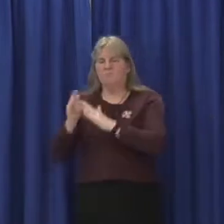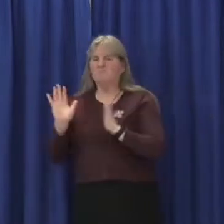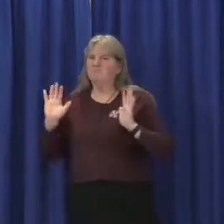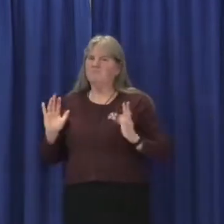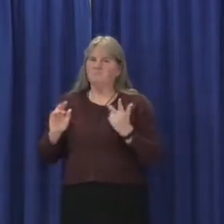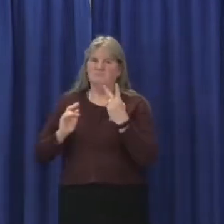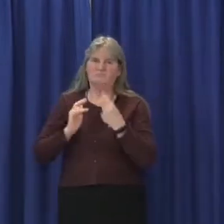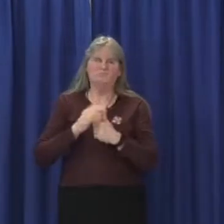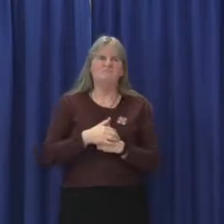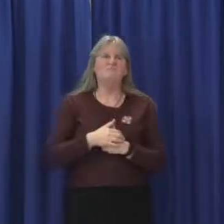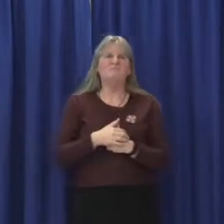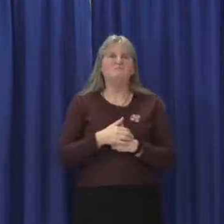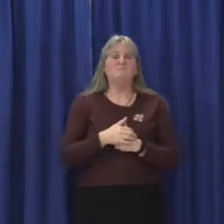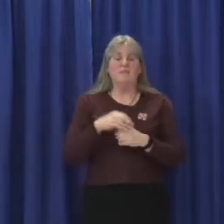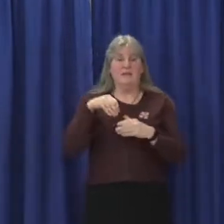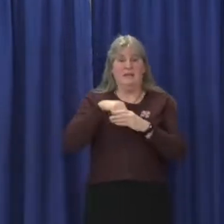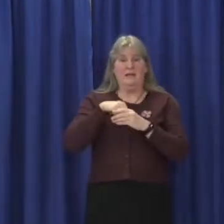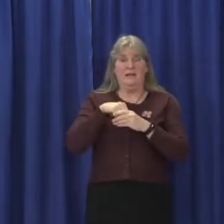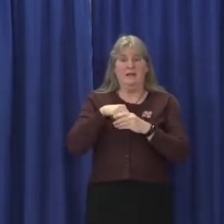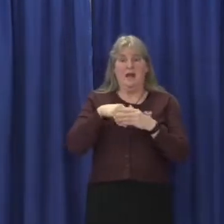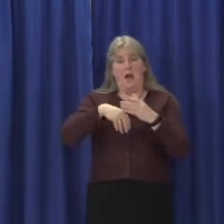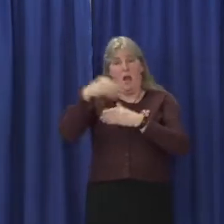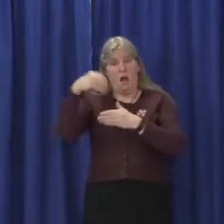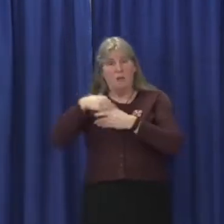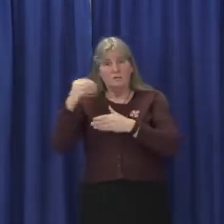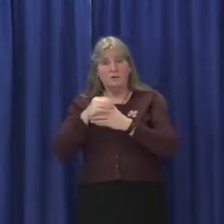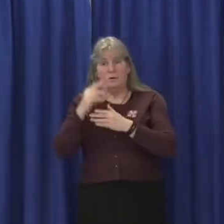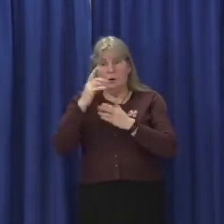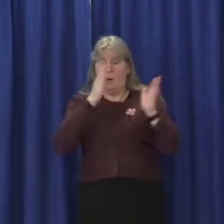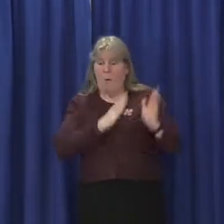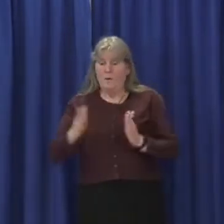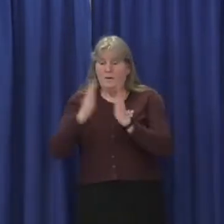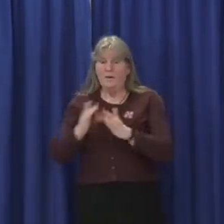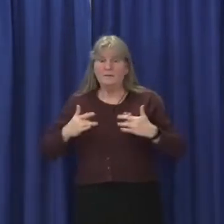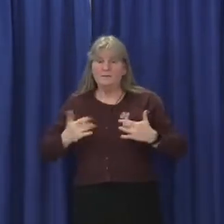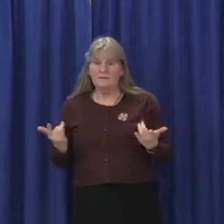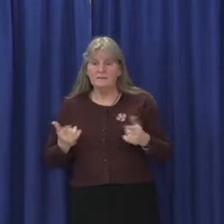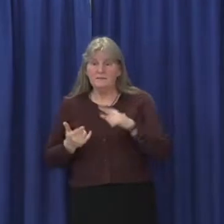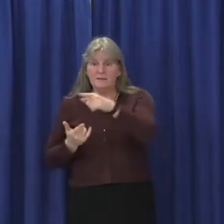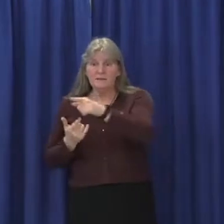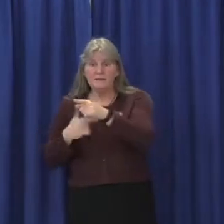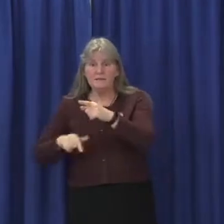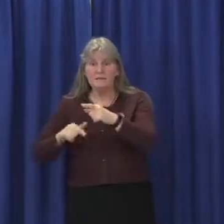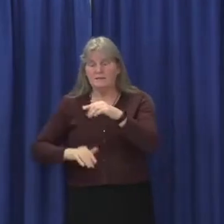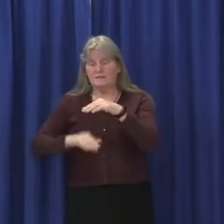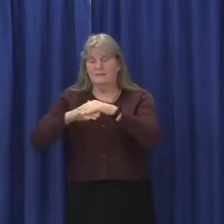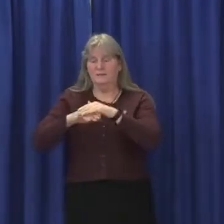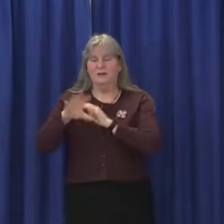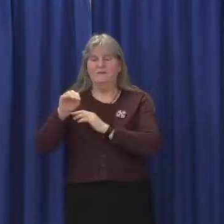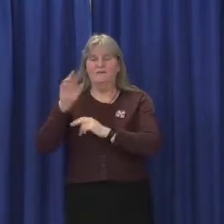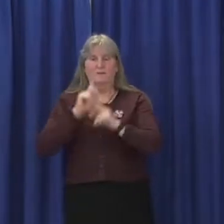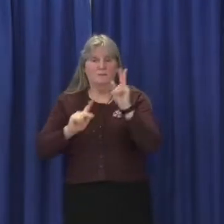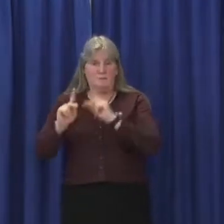For all indoor-- sorry, outdoor organized events and gatherings, capacity is limited to 50 people with proof of